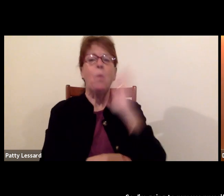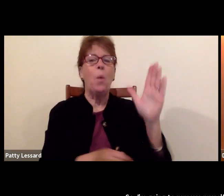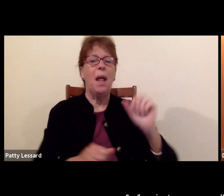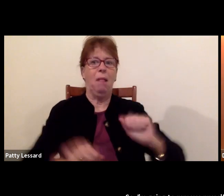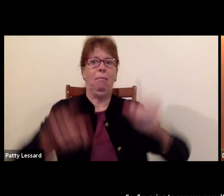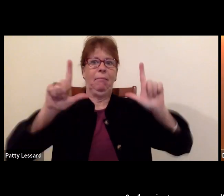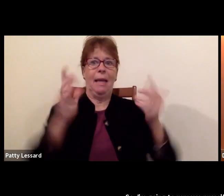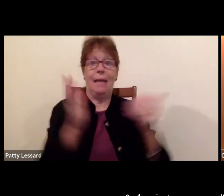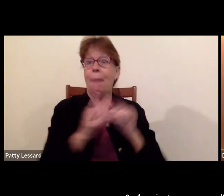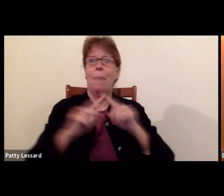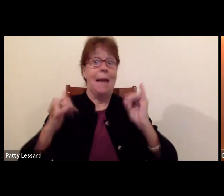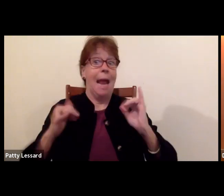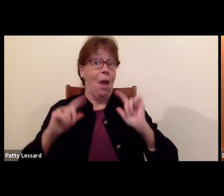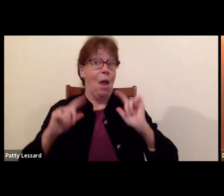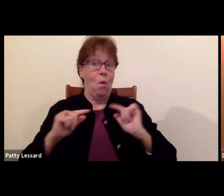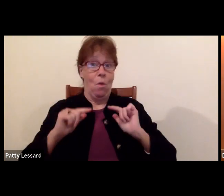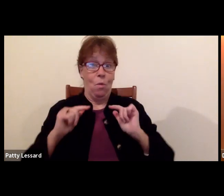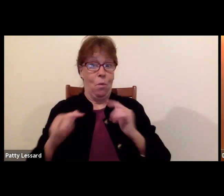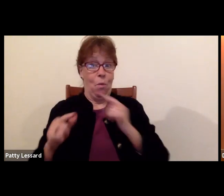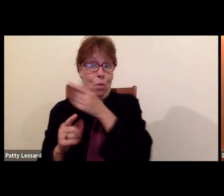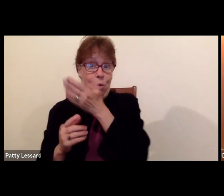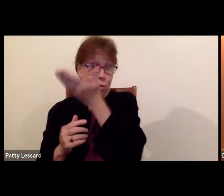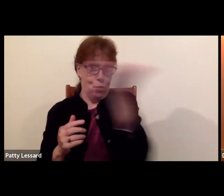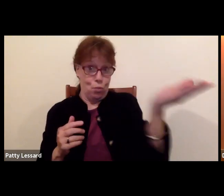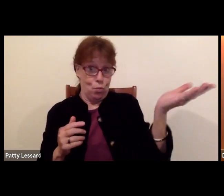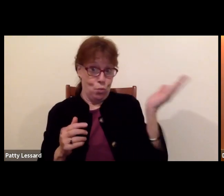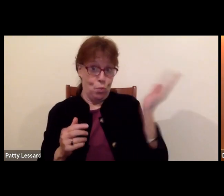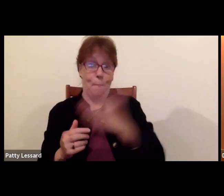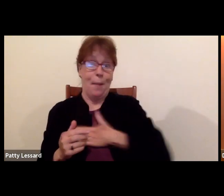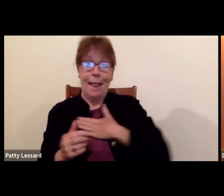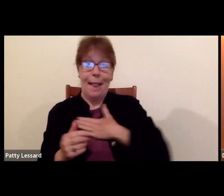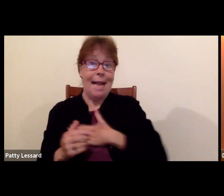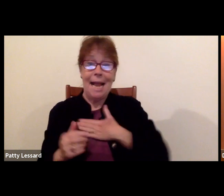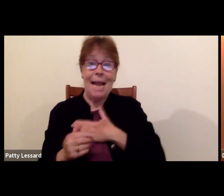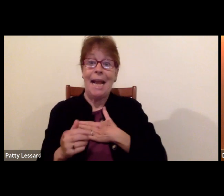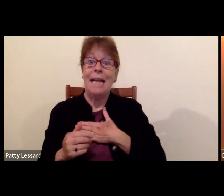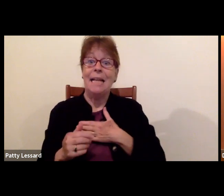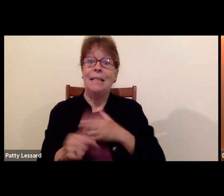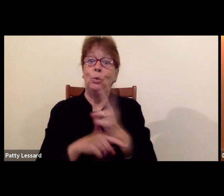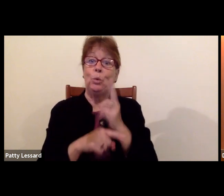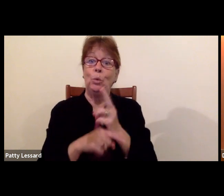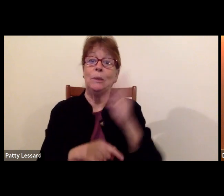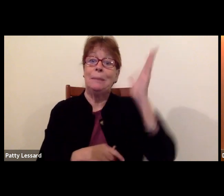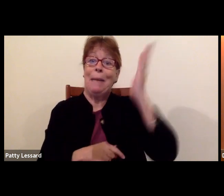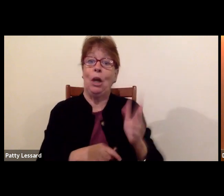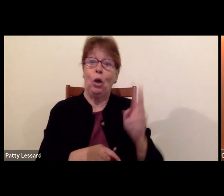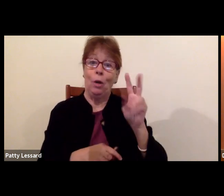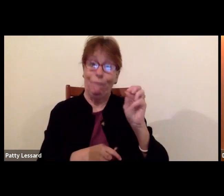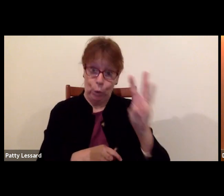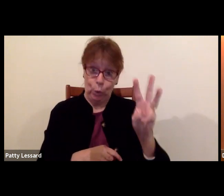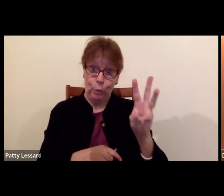So, I'm going to remove myself from the visuals and, Sheri, I think we're going take you out of the visuals for a moment if you can stop your video. And we'll bring you back in a